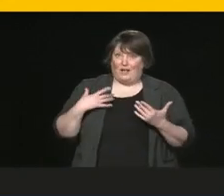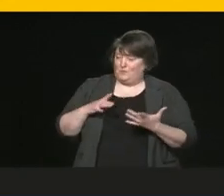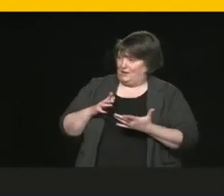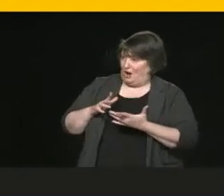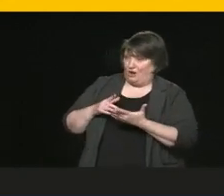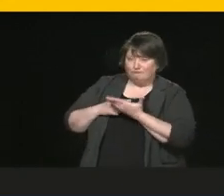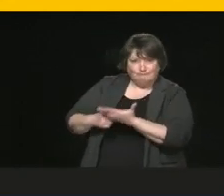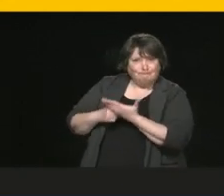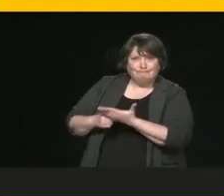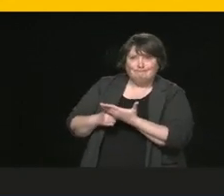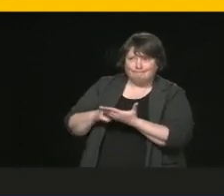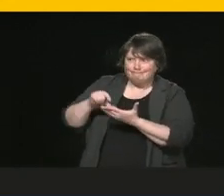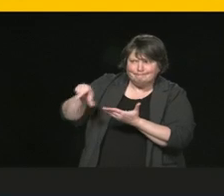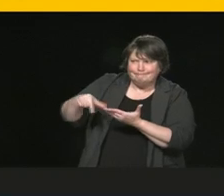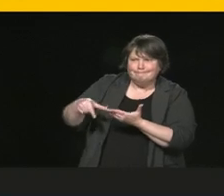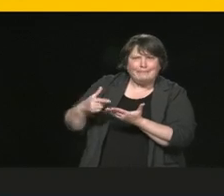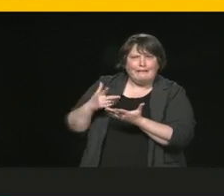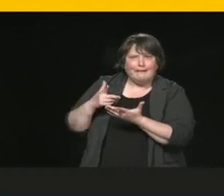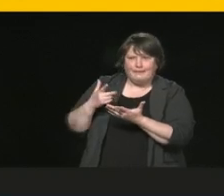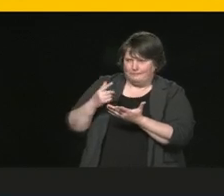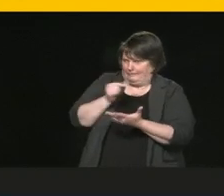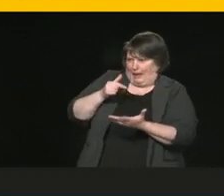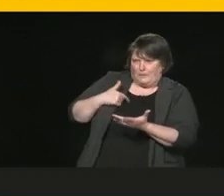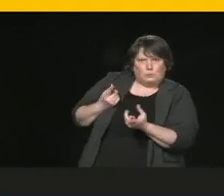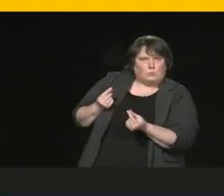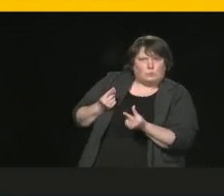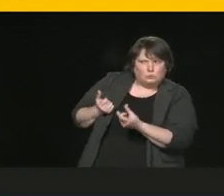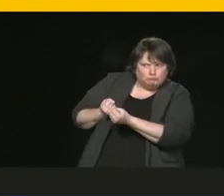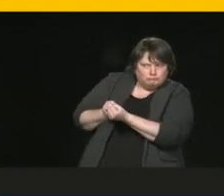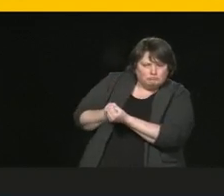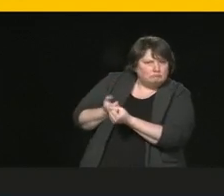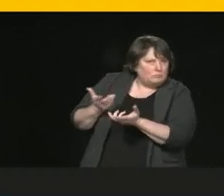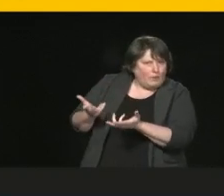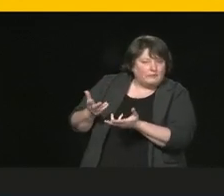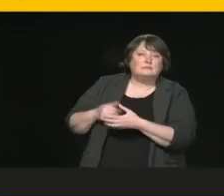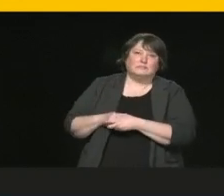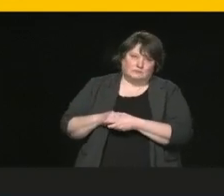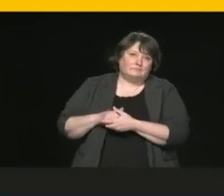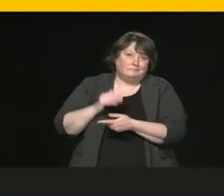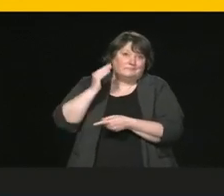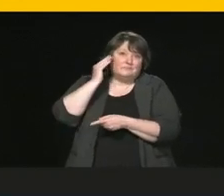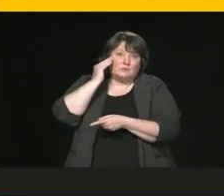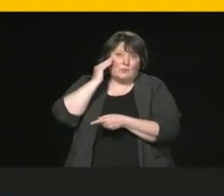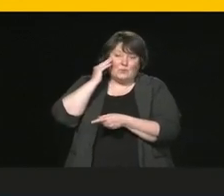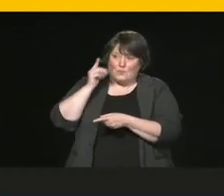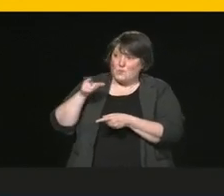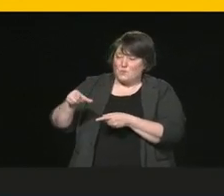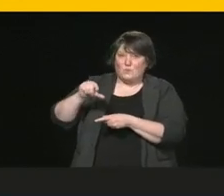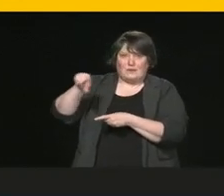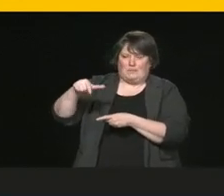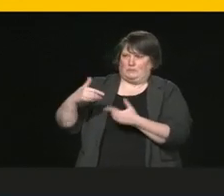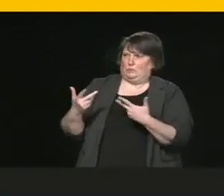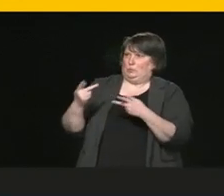[SPEAKING FRENCH]. WELL, IMMEDIATELY, RIGHT NOW, WE ARE WORKING WITH QUEBEC AS TO HOW WE CAN HELP.